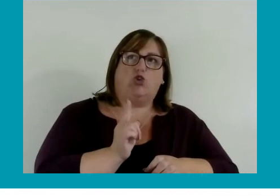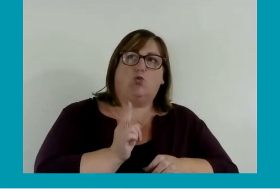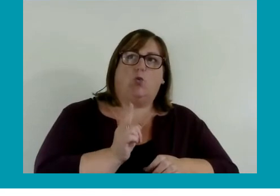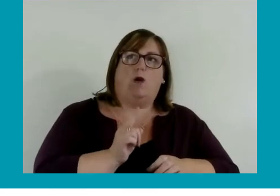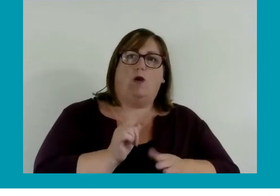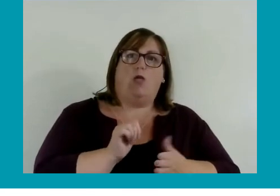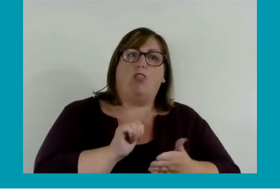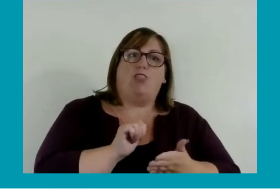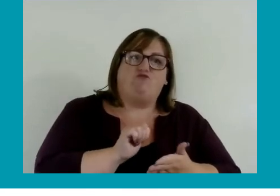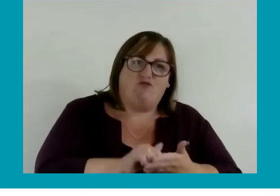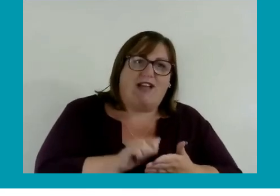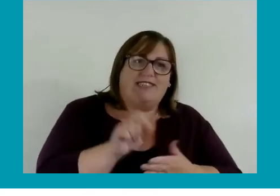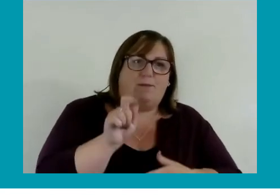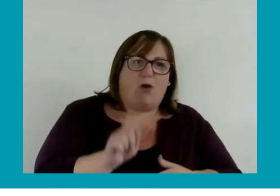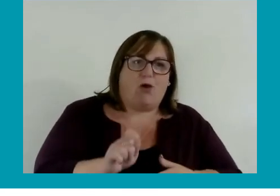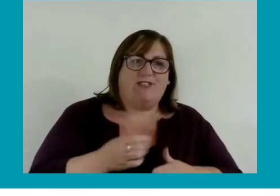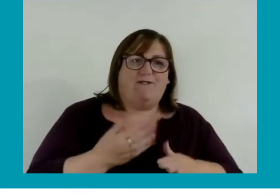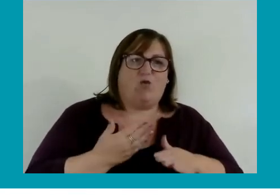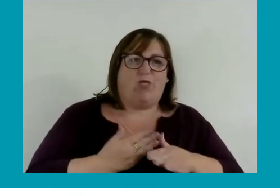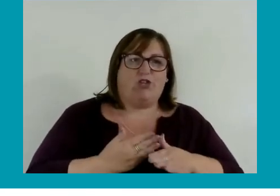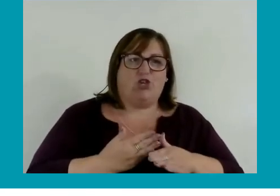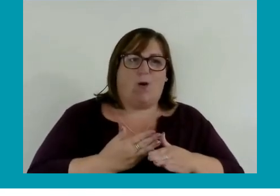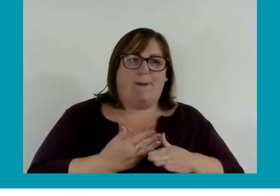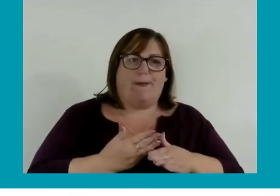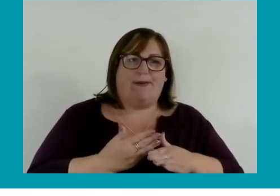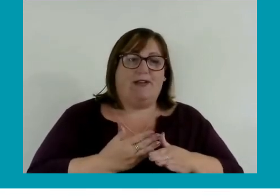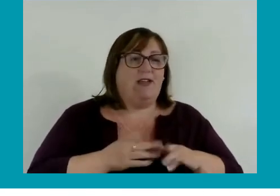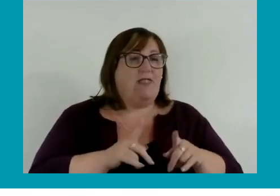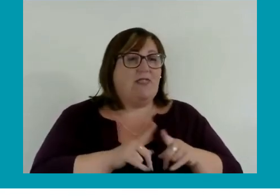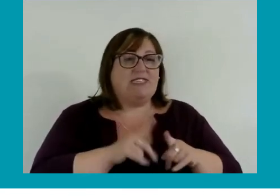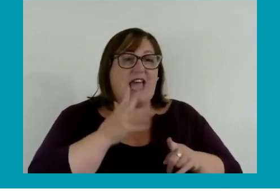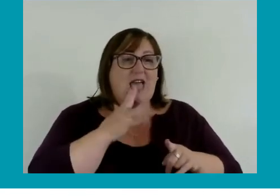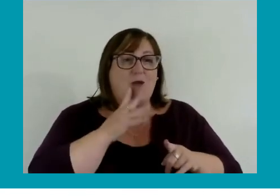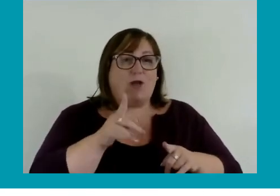and and that goes right the way through the same interview and all the rest of it is thinking about